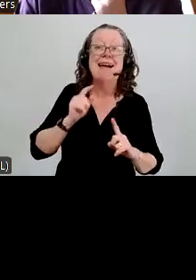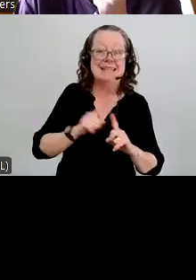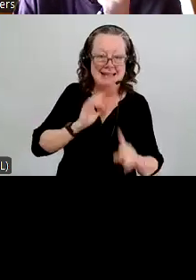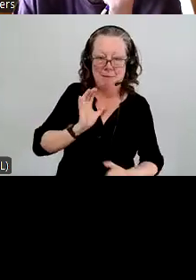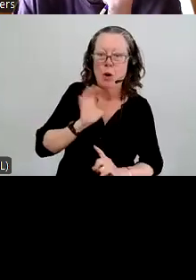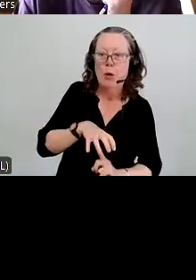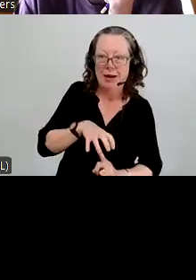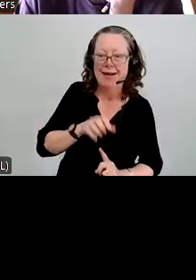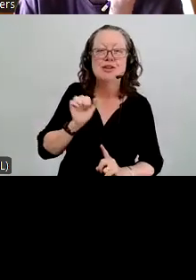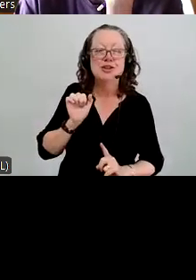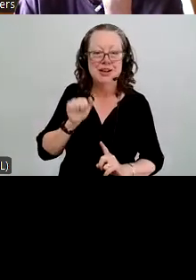Yes, IP address.